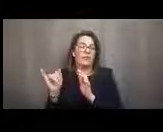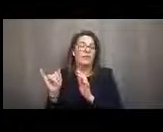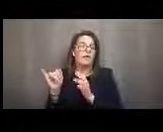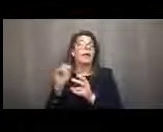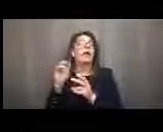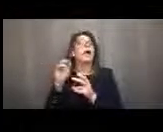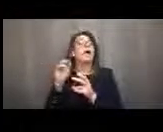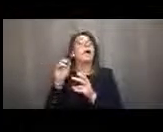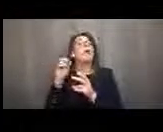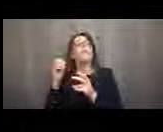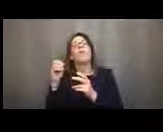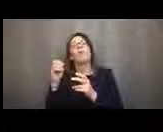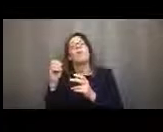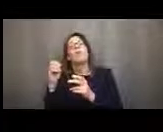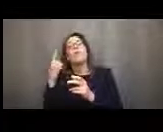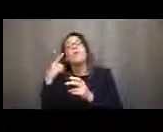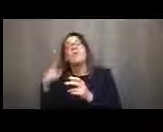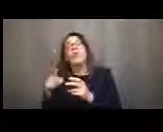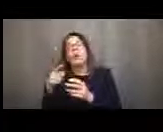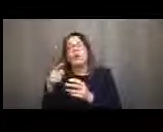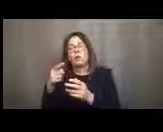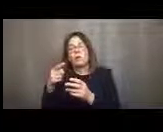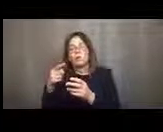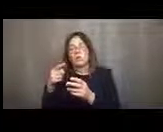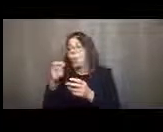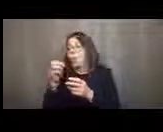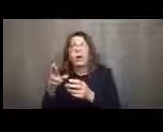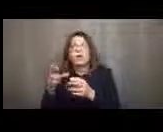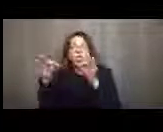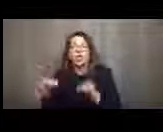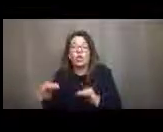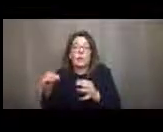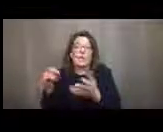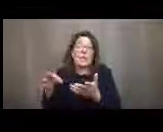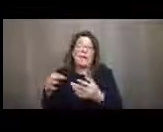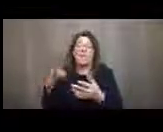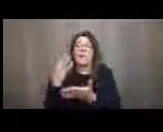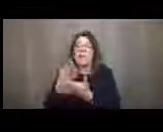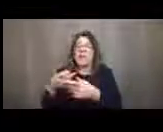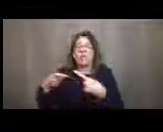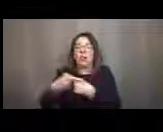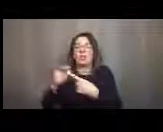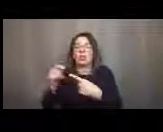for determination of a Financial Conflict of Interest. Depending upon whose policy